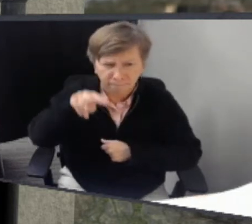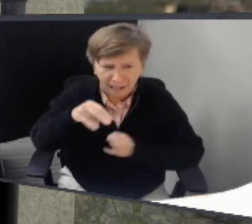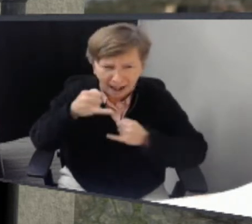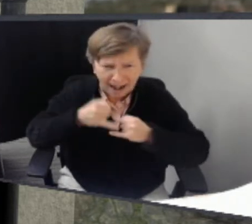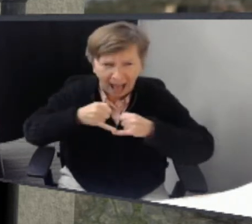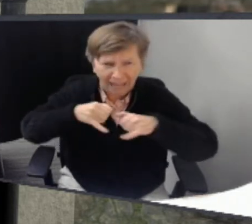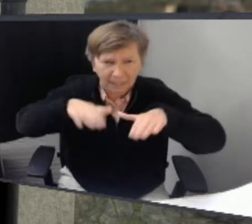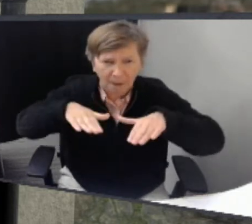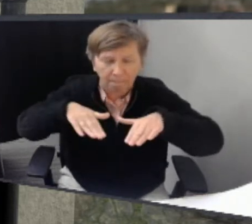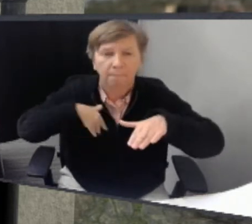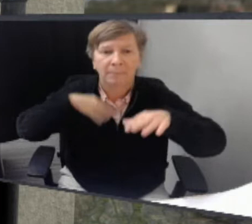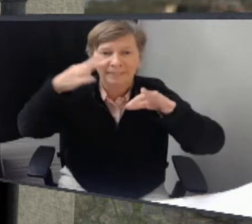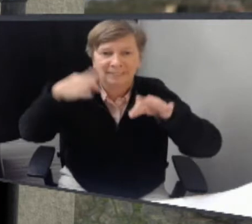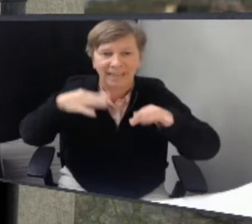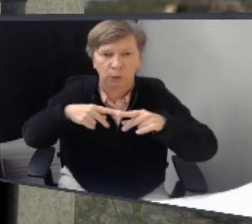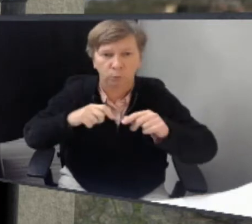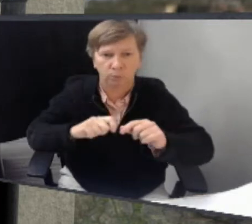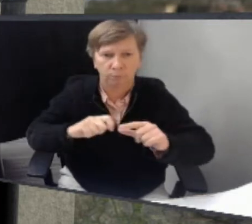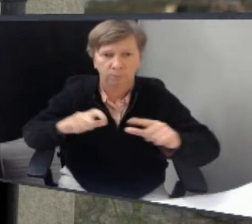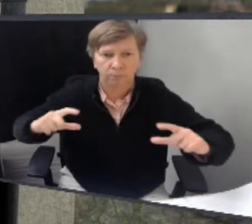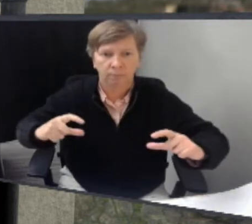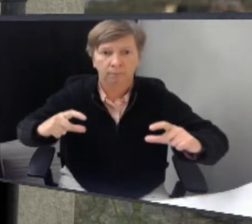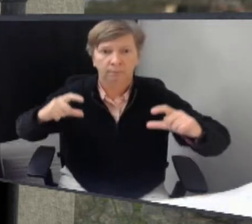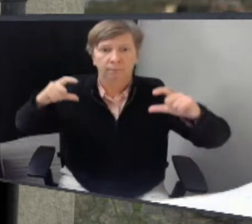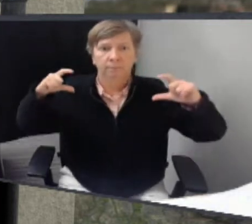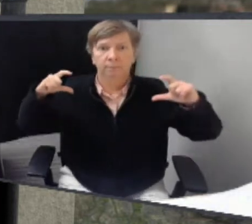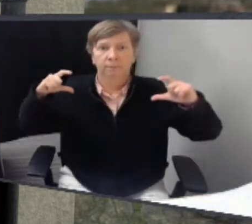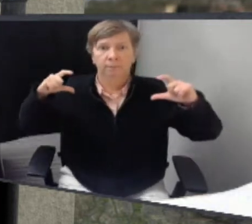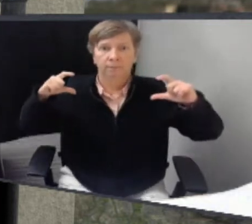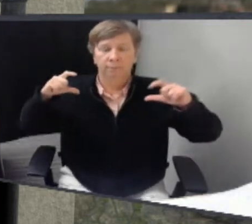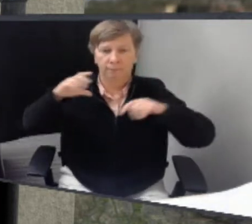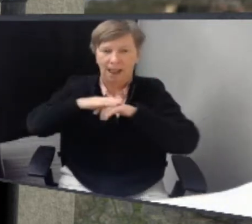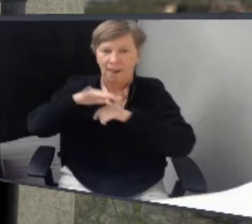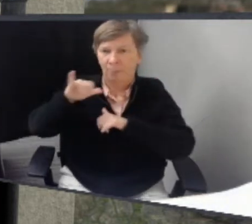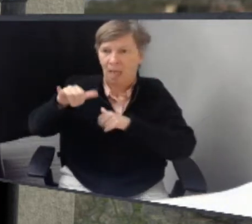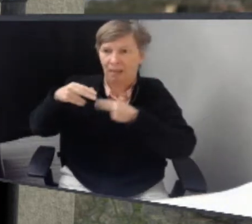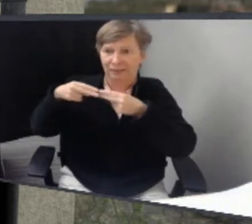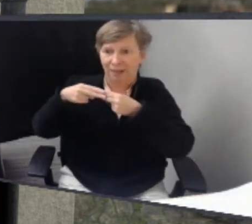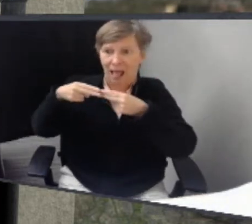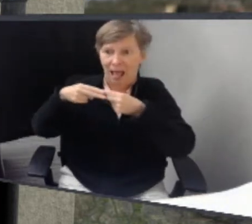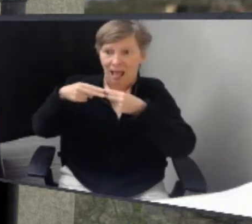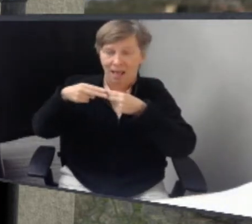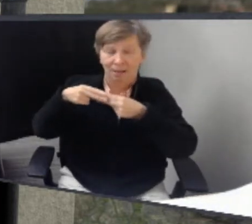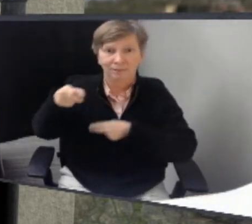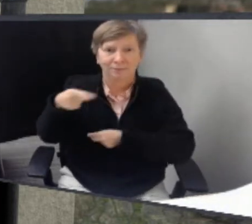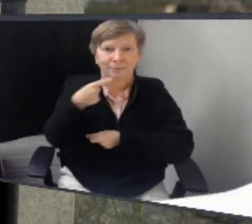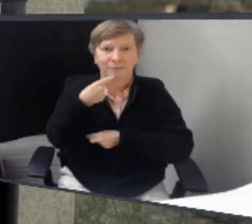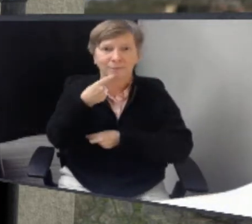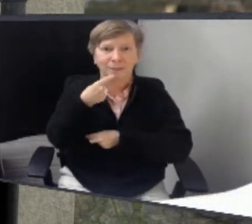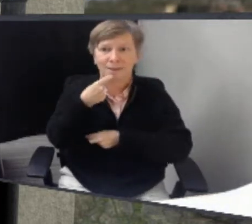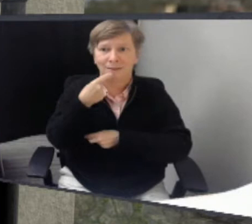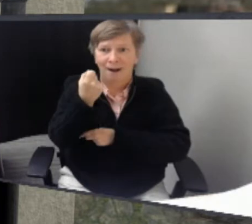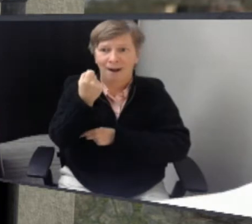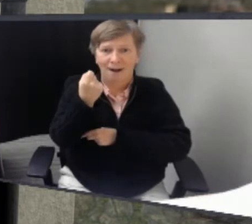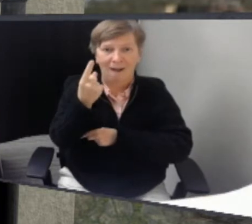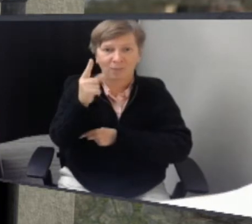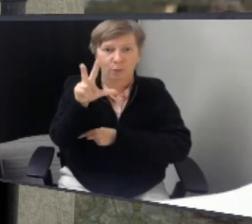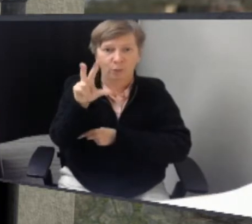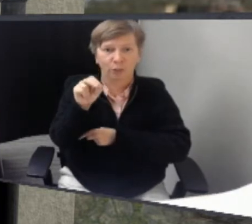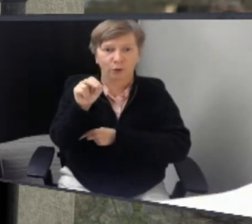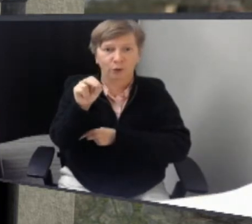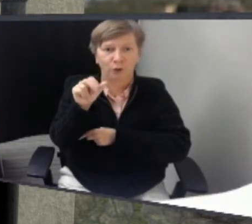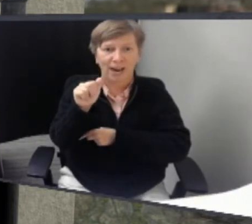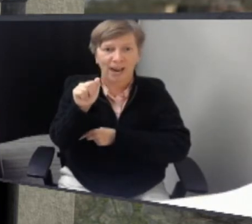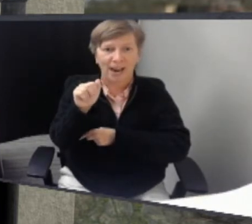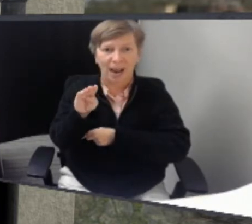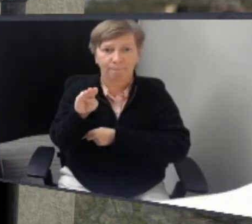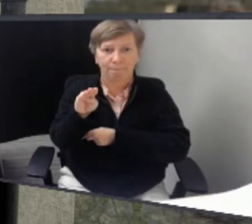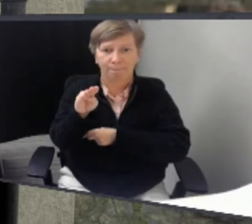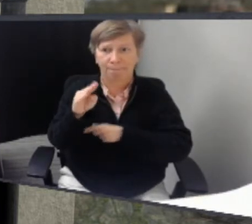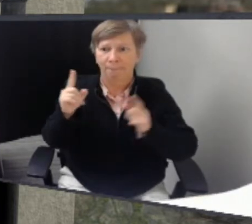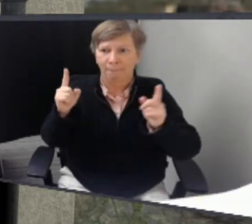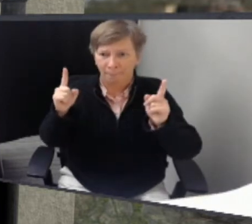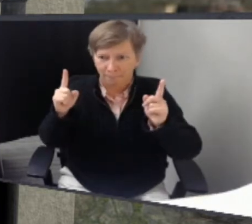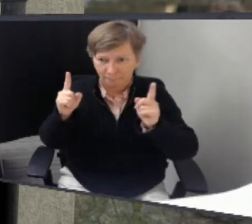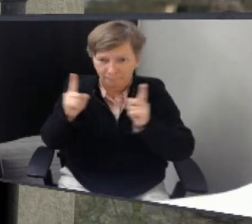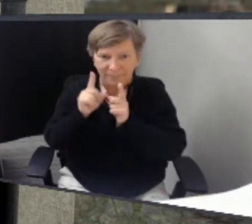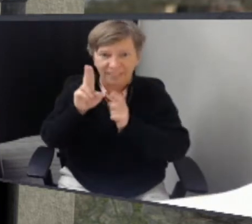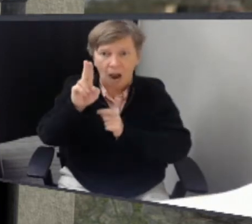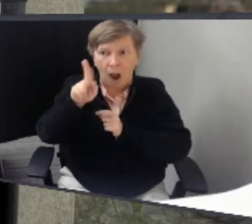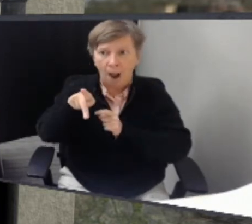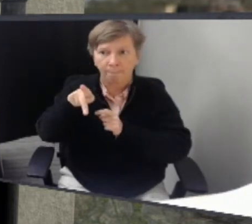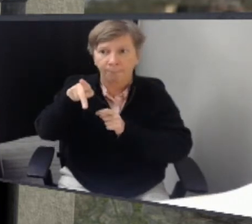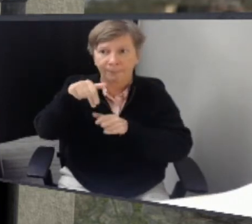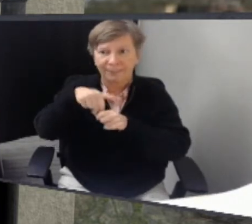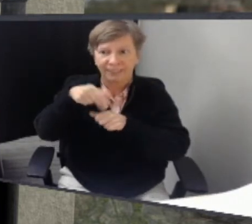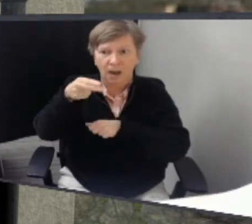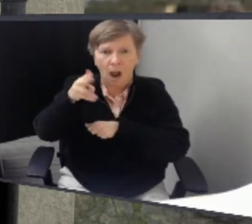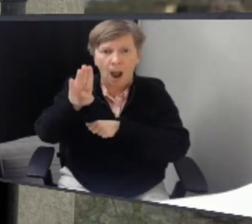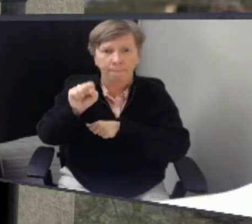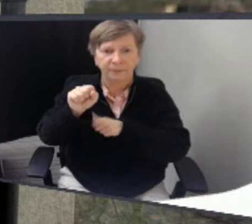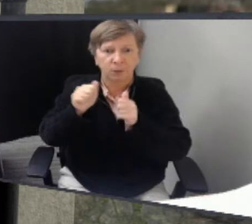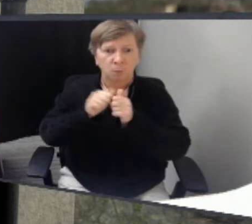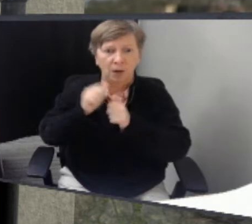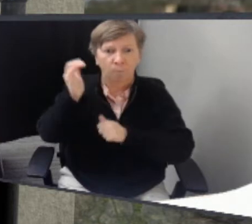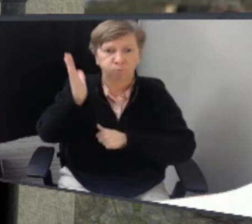colleges across the country. But then, at the bottom, I saw something that said 12:30 AM was a